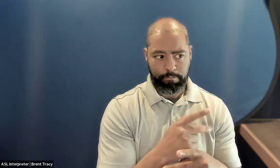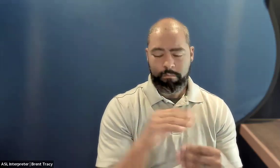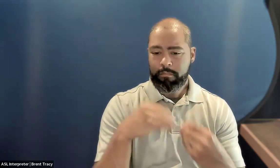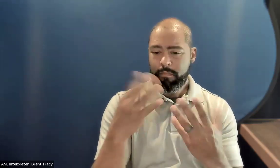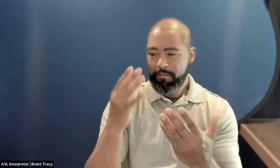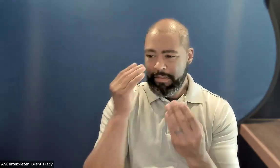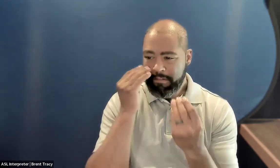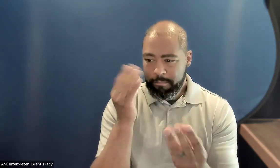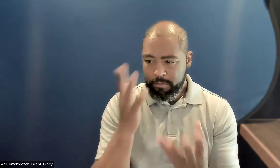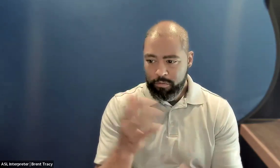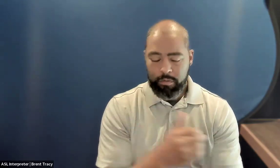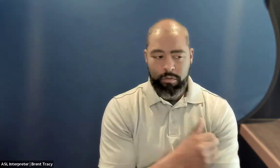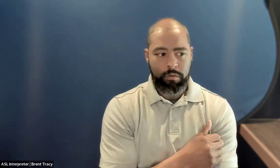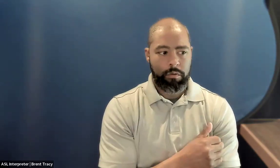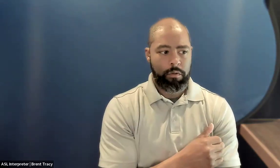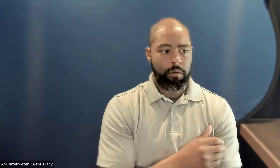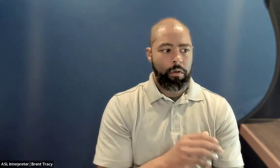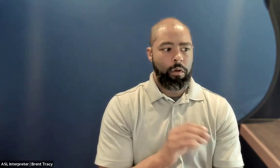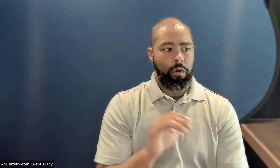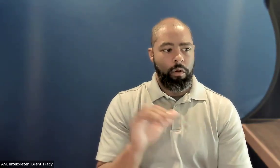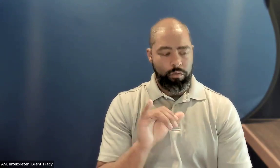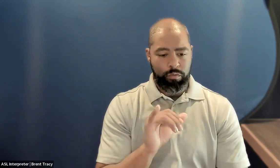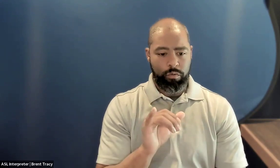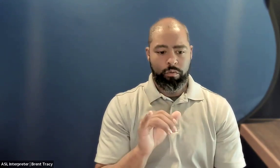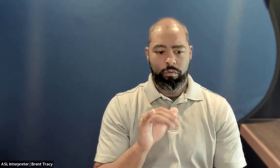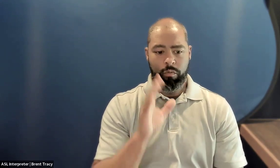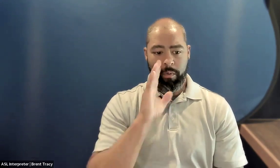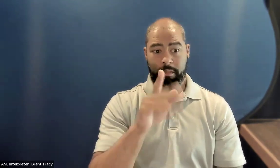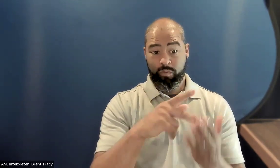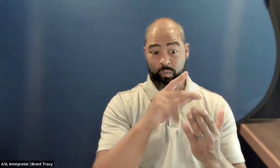The project's exposure to four different climate hazards.